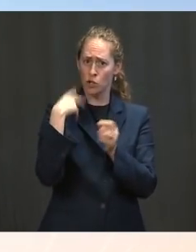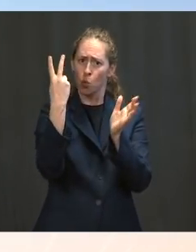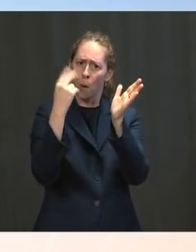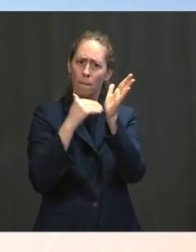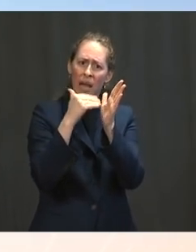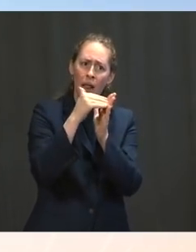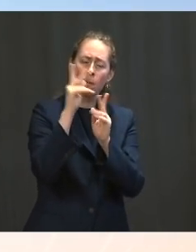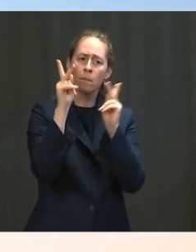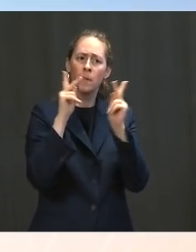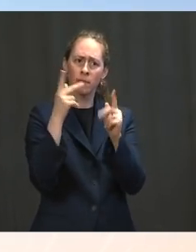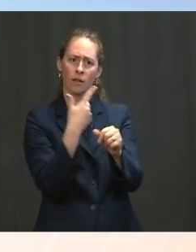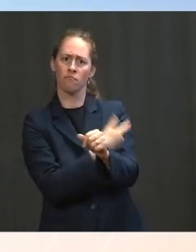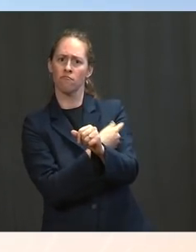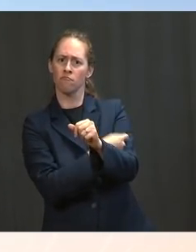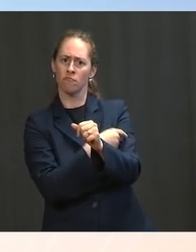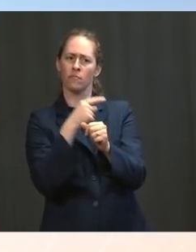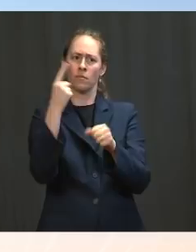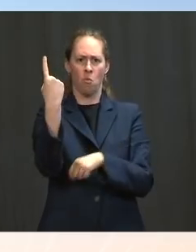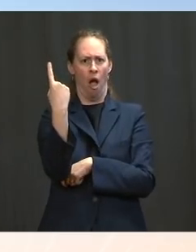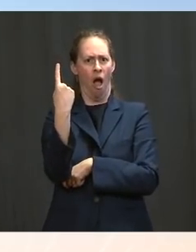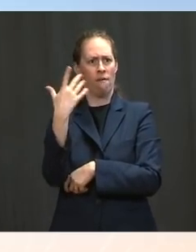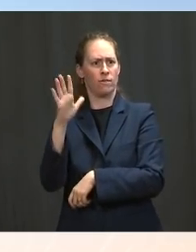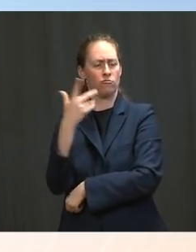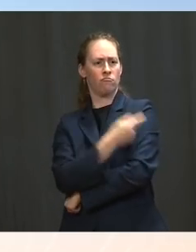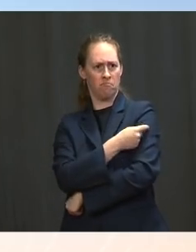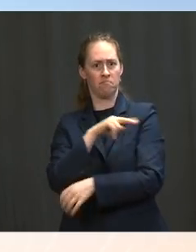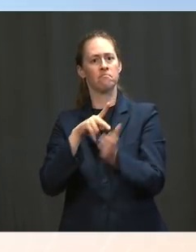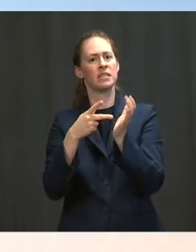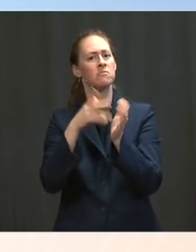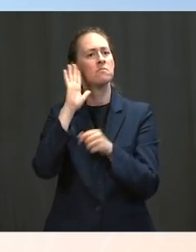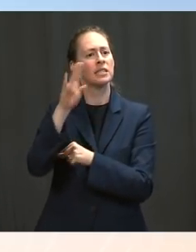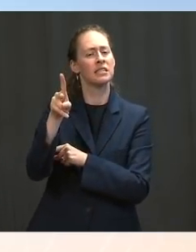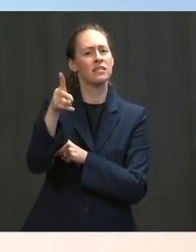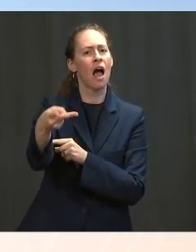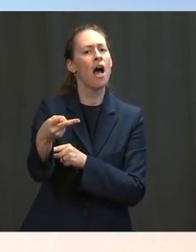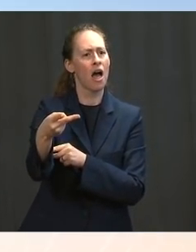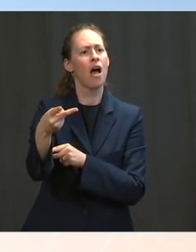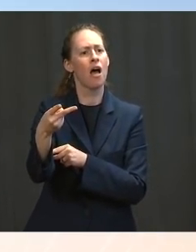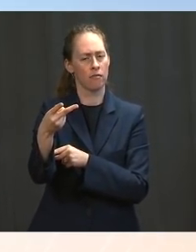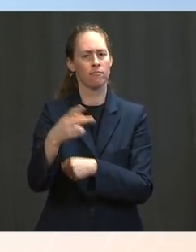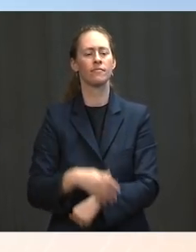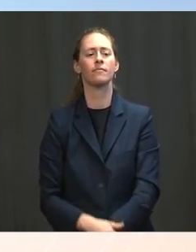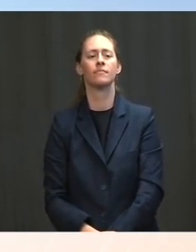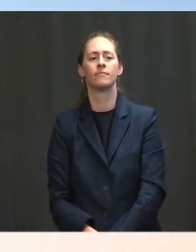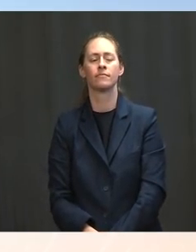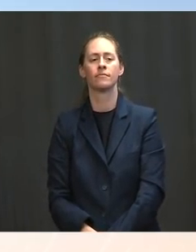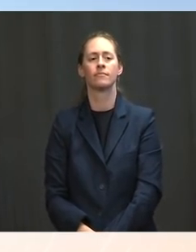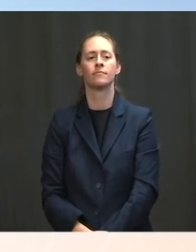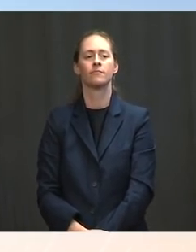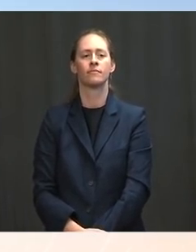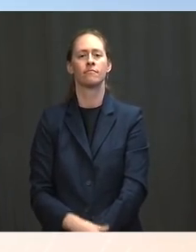So our focus now is on doubling down on our efforts as we continue to vaccinate millions of people across the summer months.